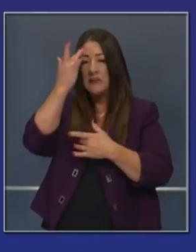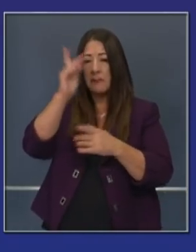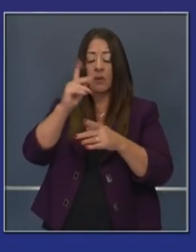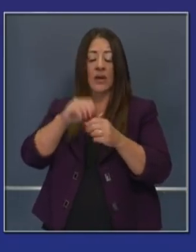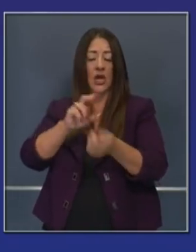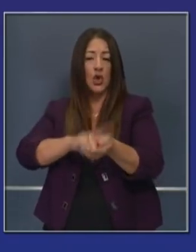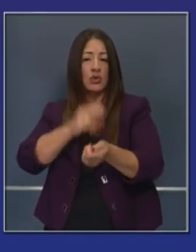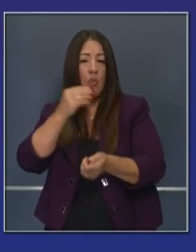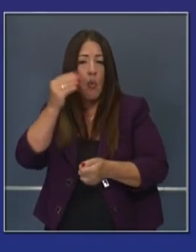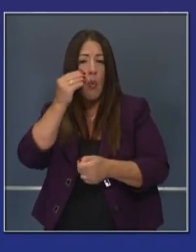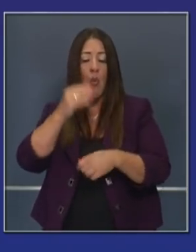SUGGESTED, THOSE WHO ARE MOST AT RISK.